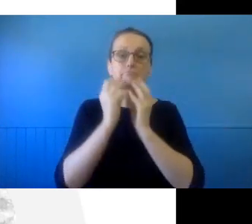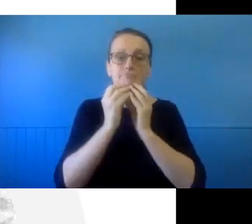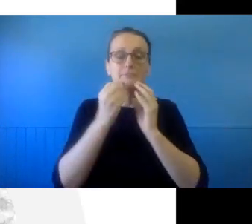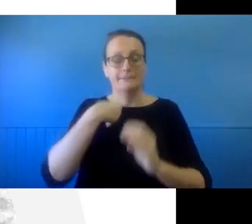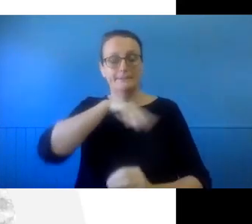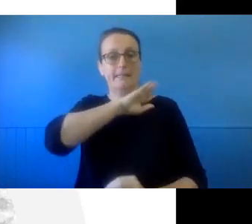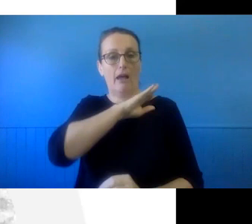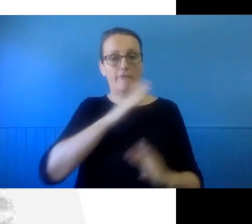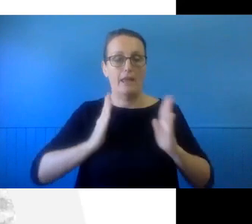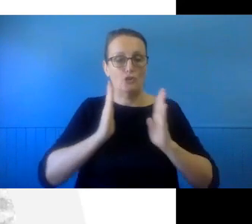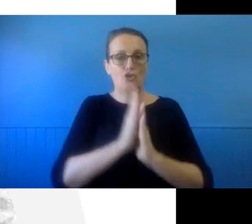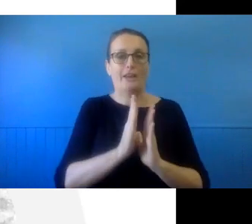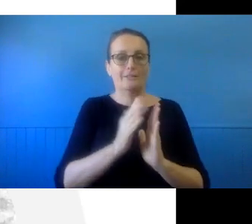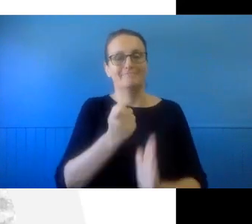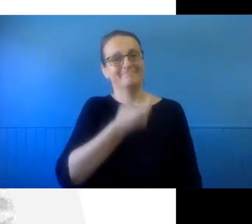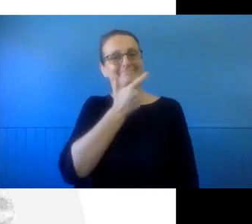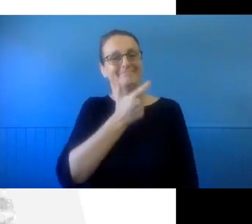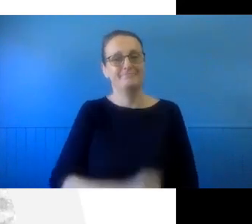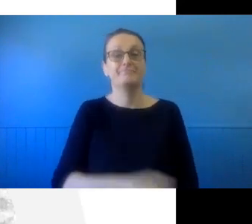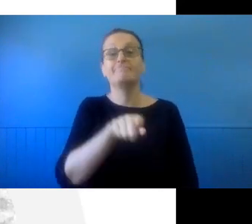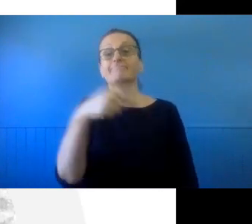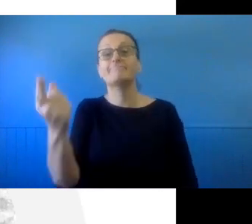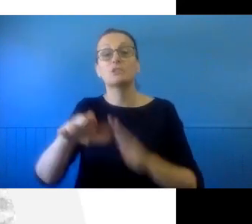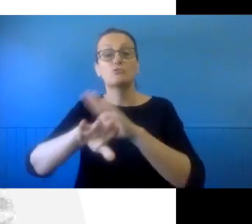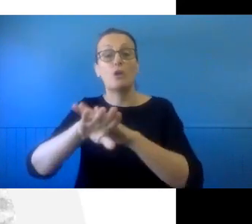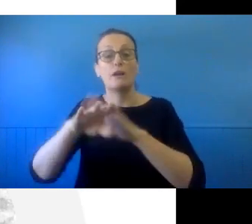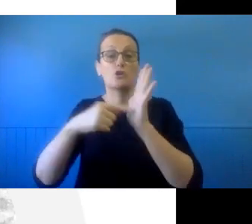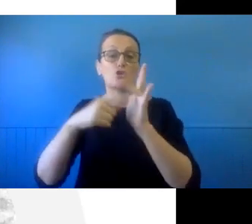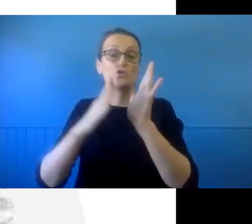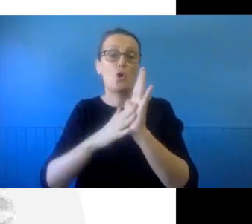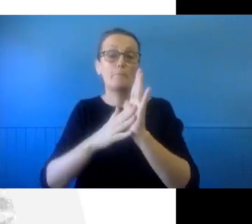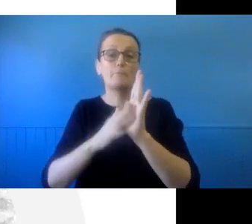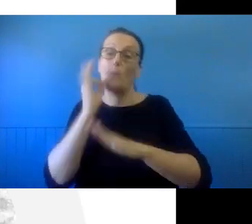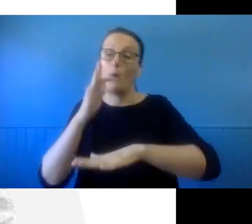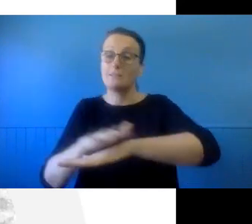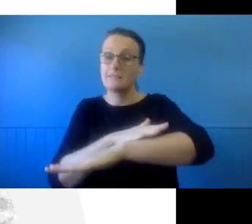jacket, smiling at the camera. On the right is Tom, a fair-skinned